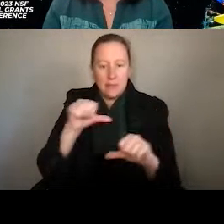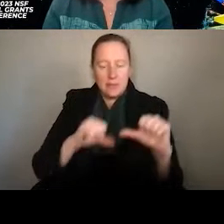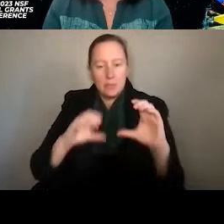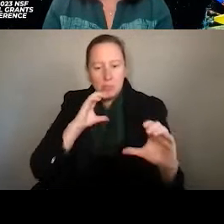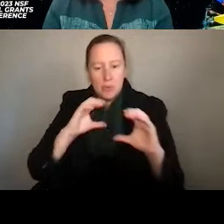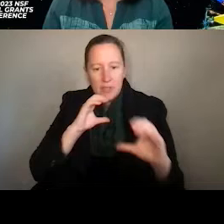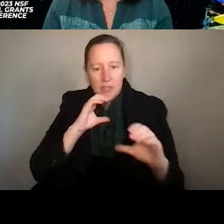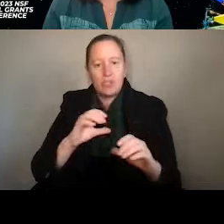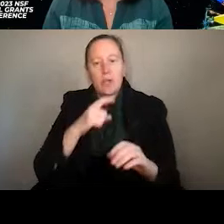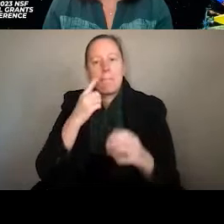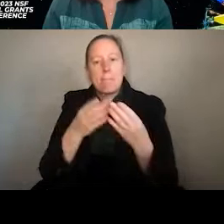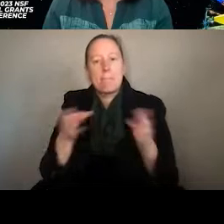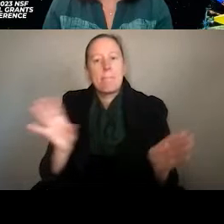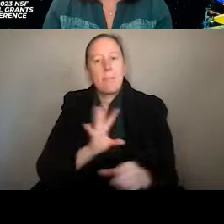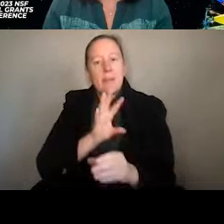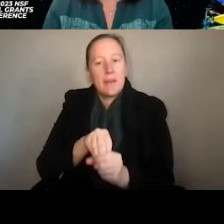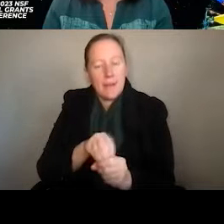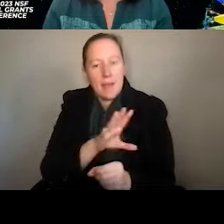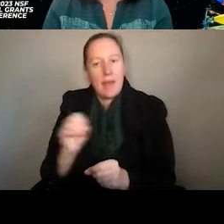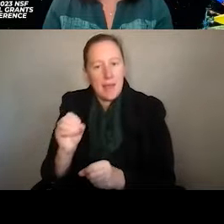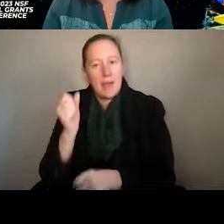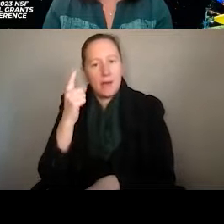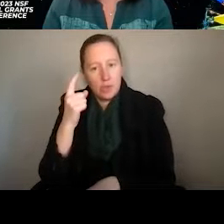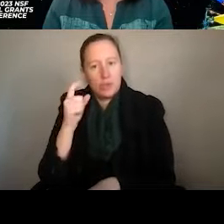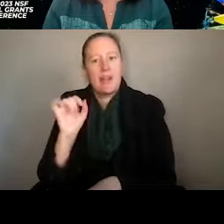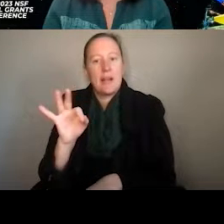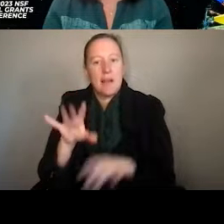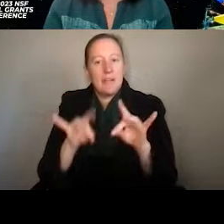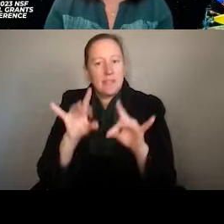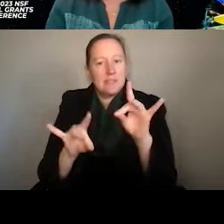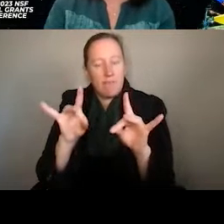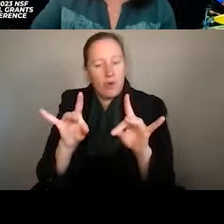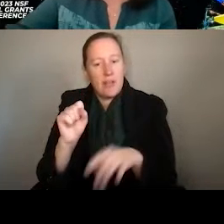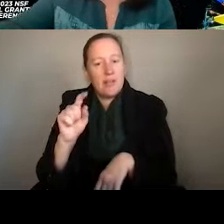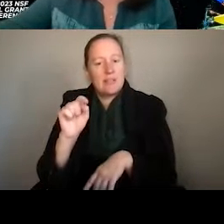in an understanding of discovery and STEM and STEM process.